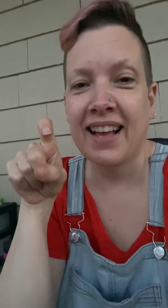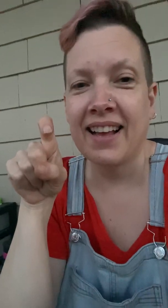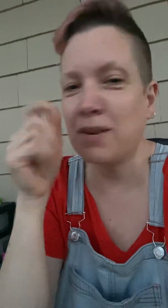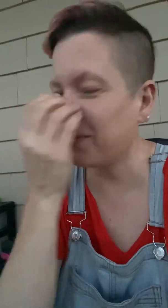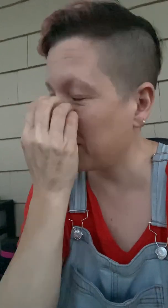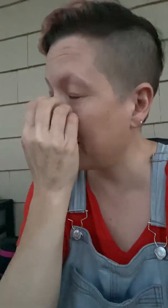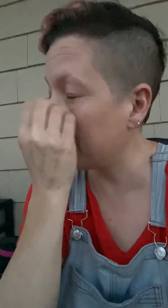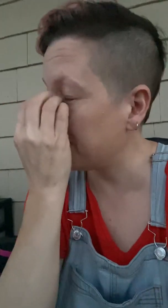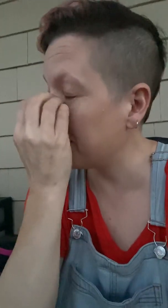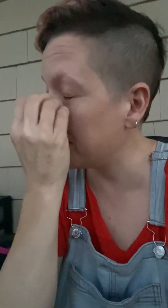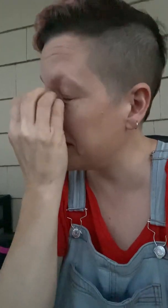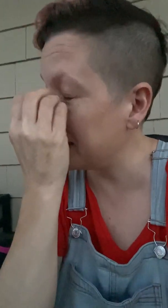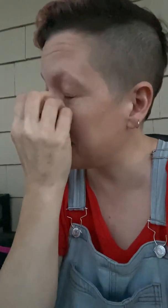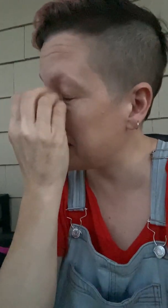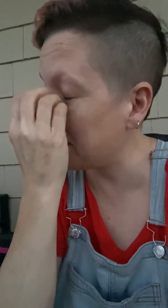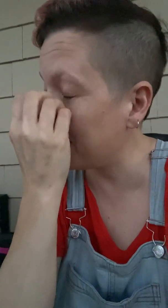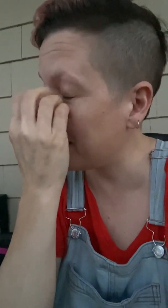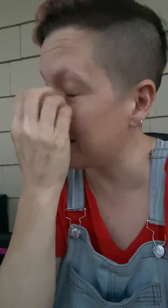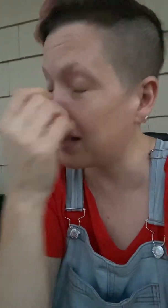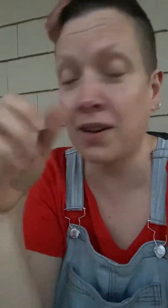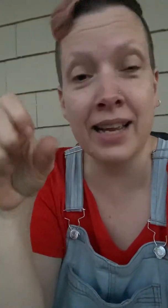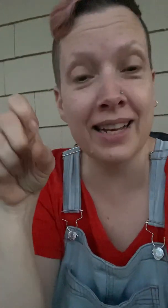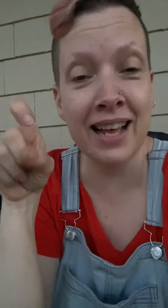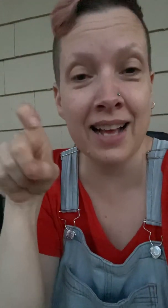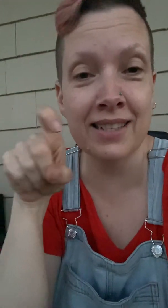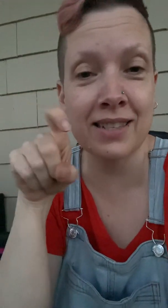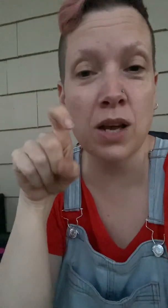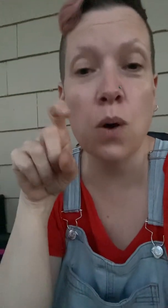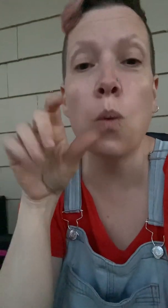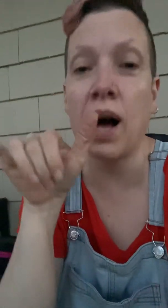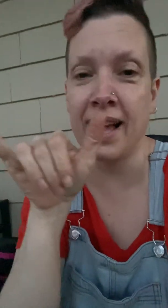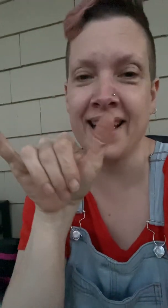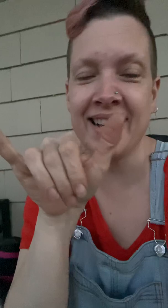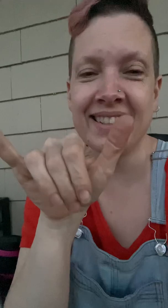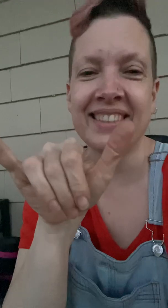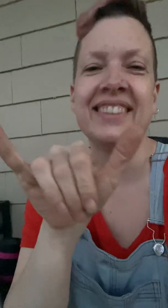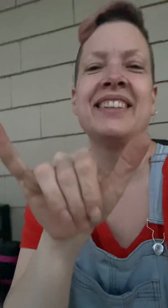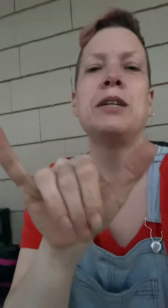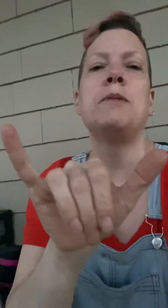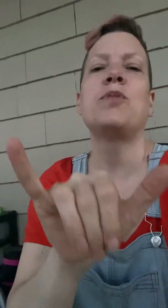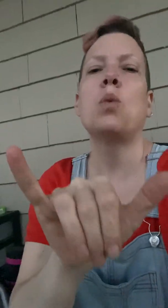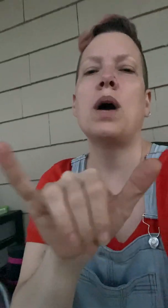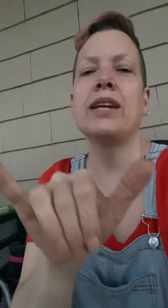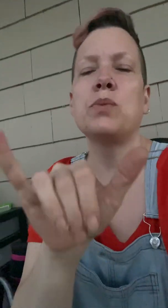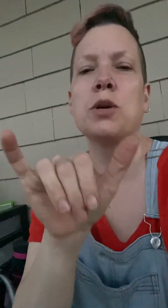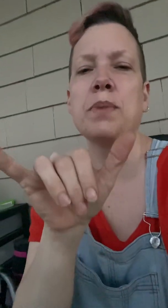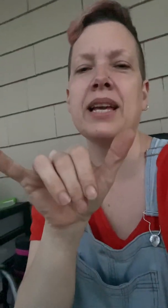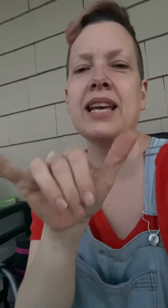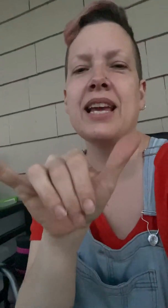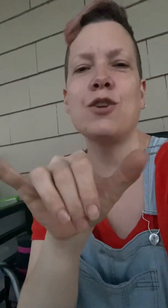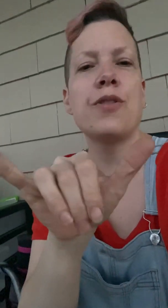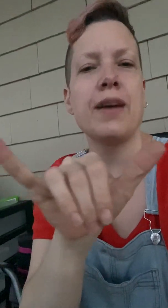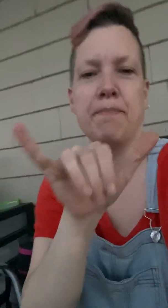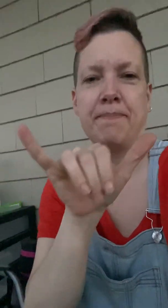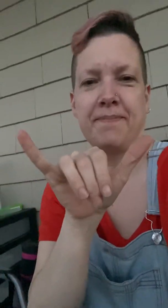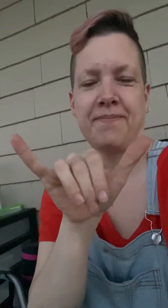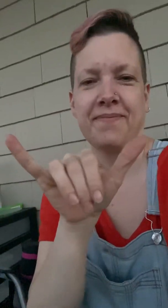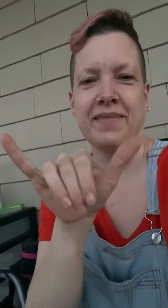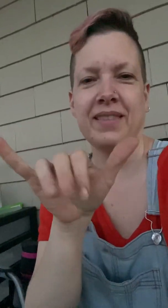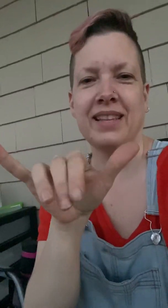Oh, I have another itch on my face. Alright, X. Y. Y is with your pinky and your thumb,